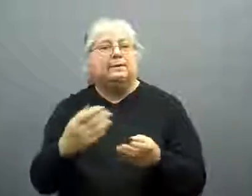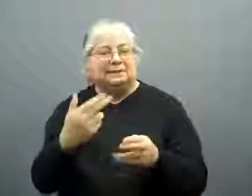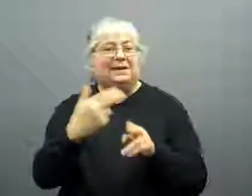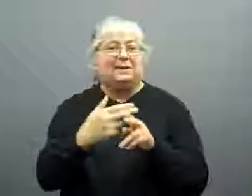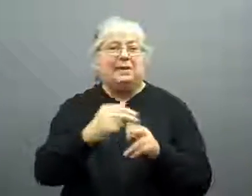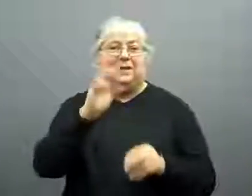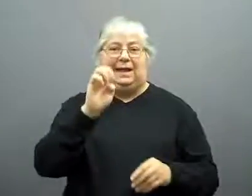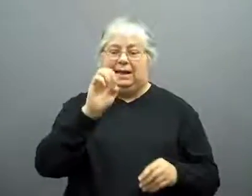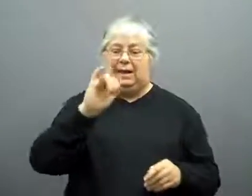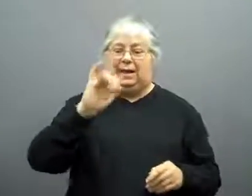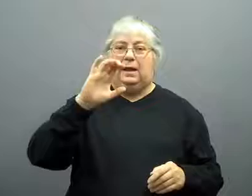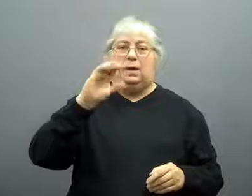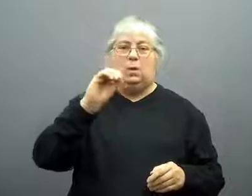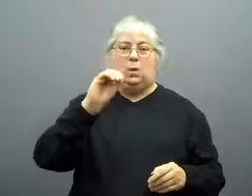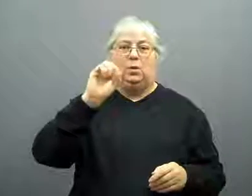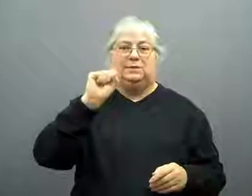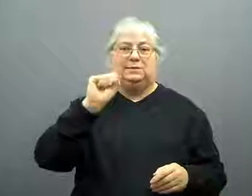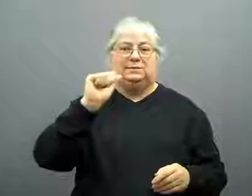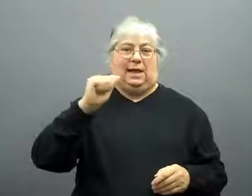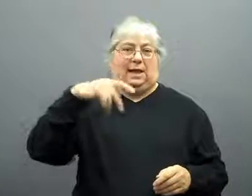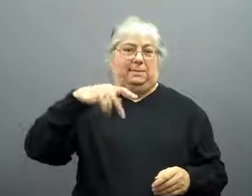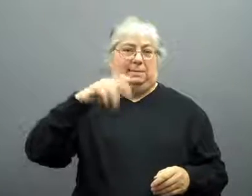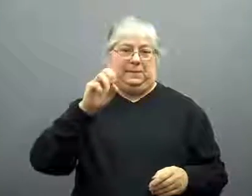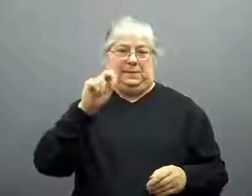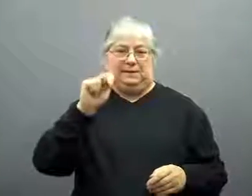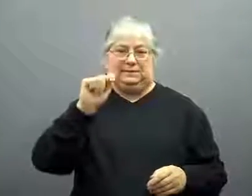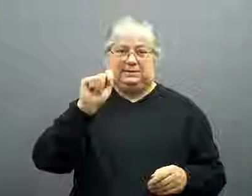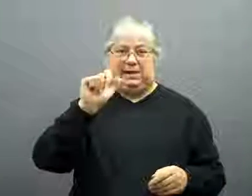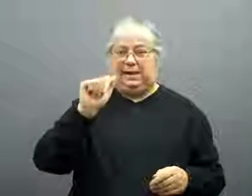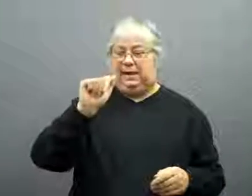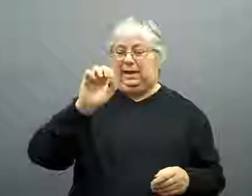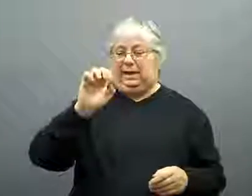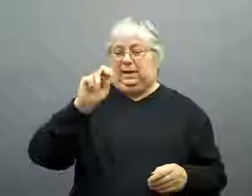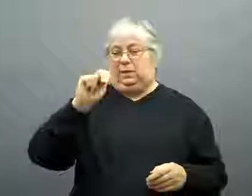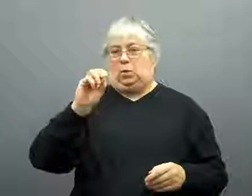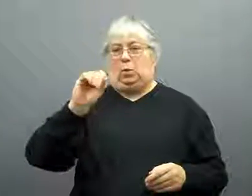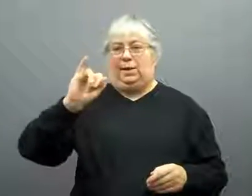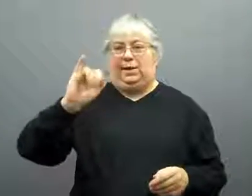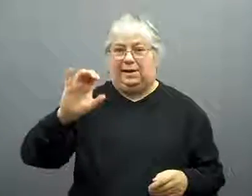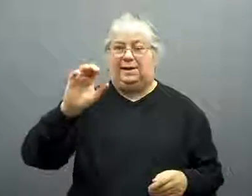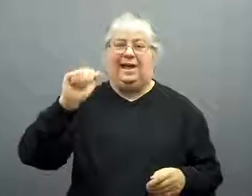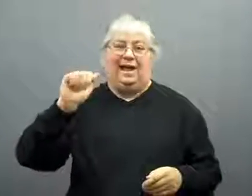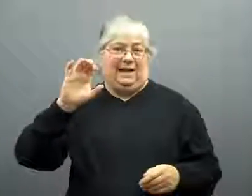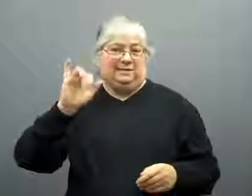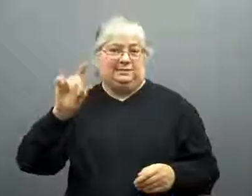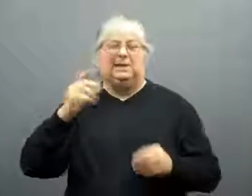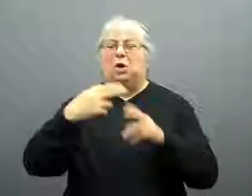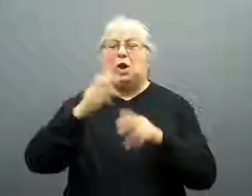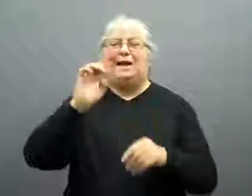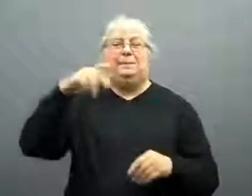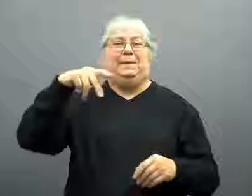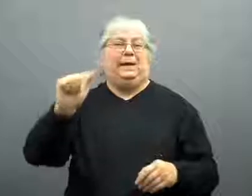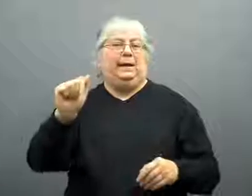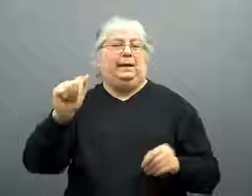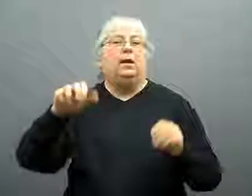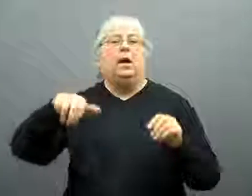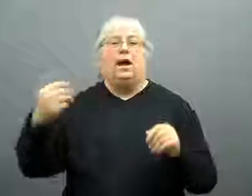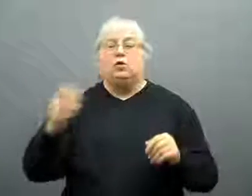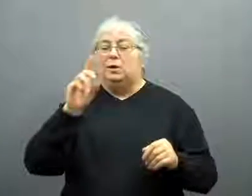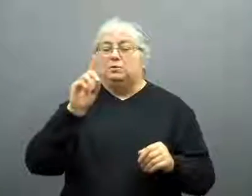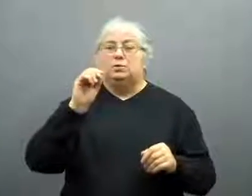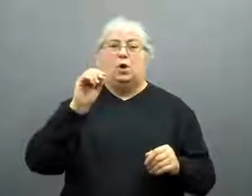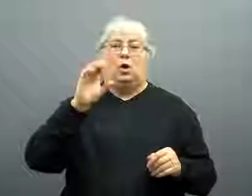One is eicosapentaenoic acid, also called EPA.